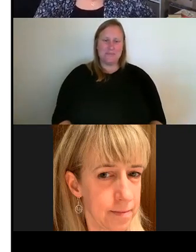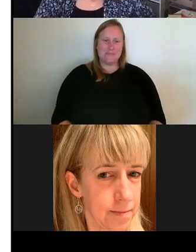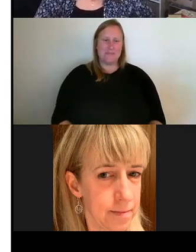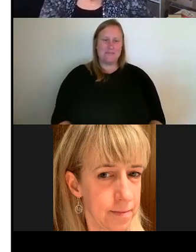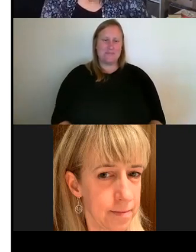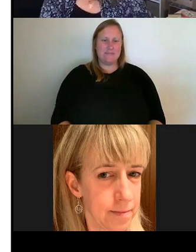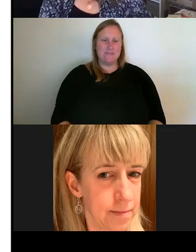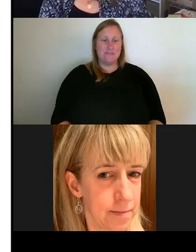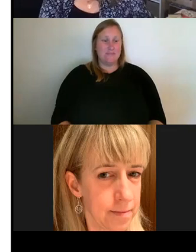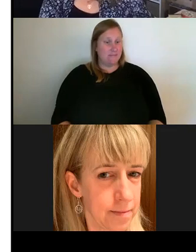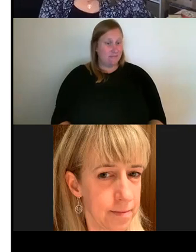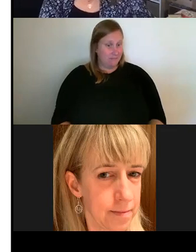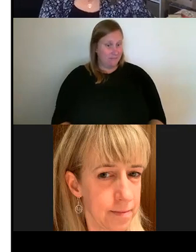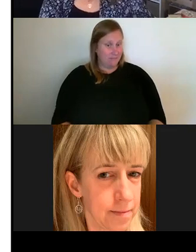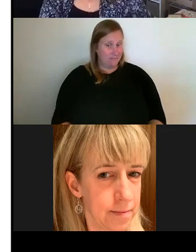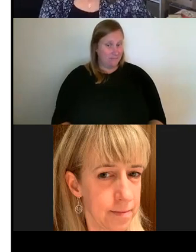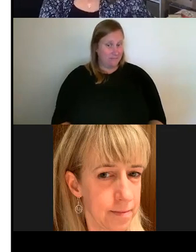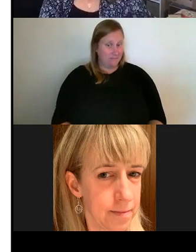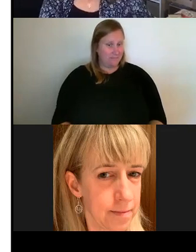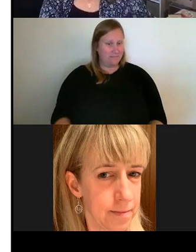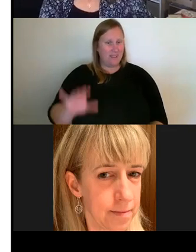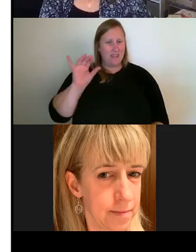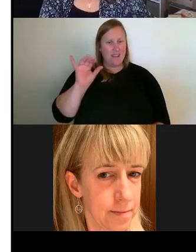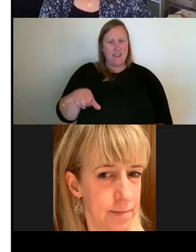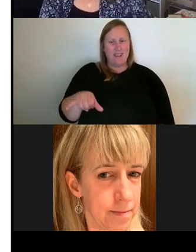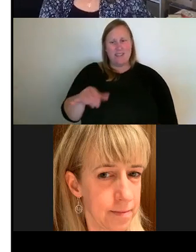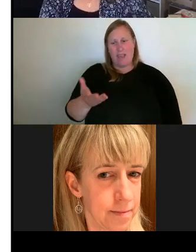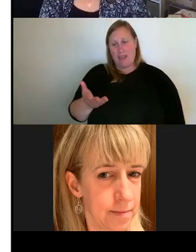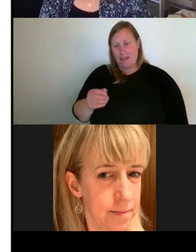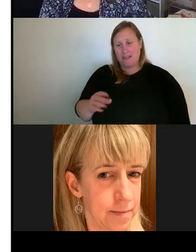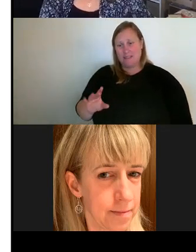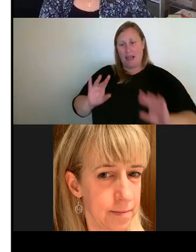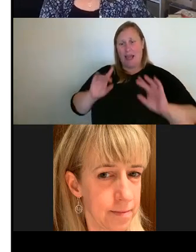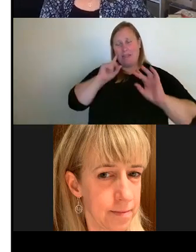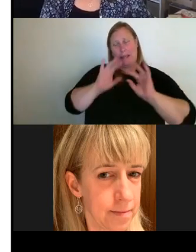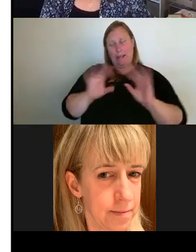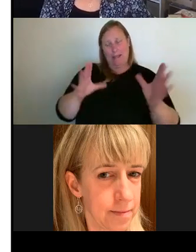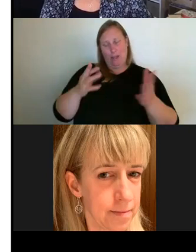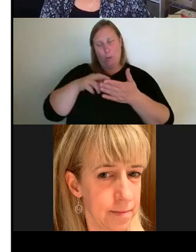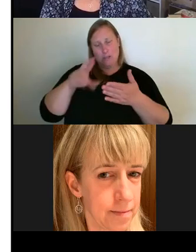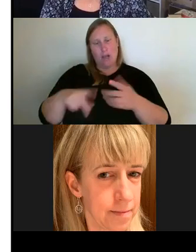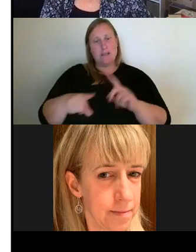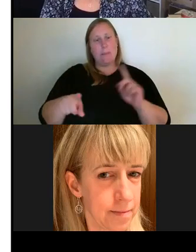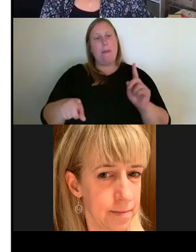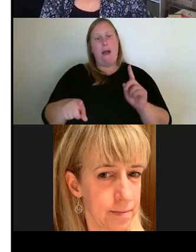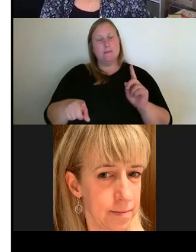How about this one, a paragraph and what case